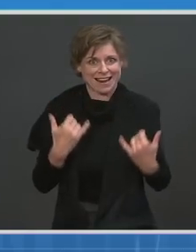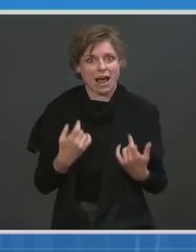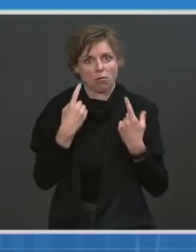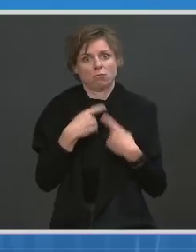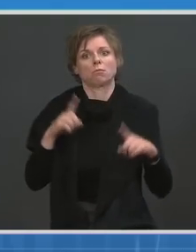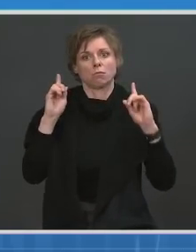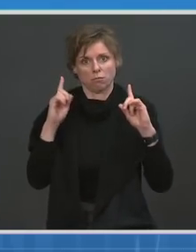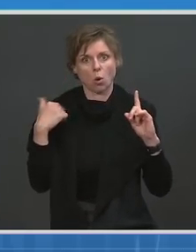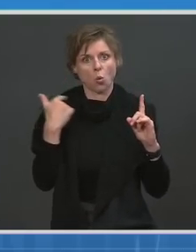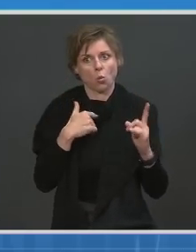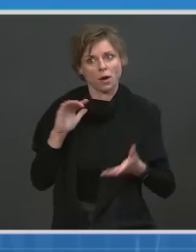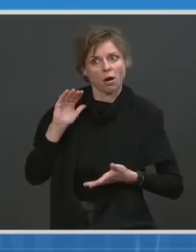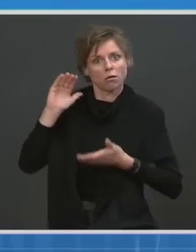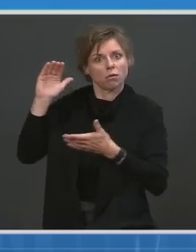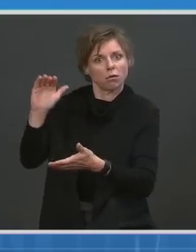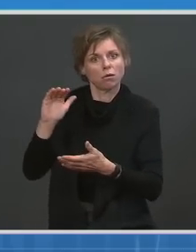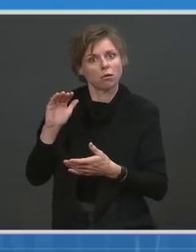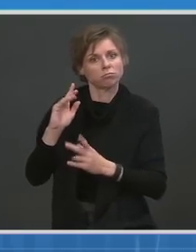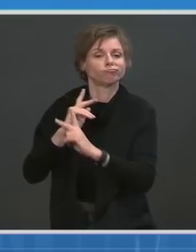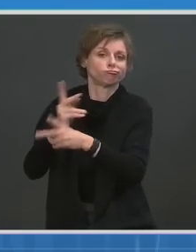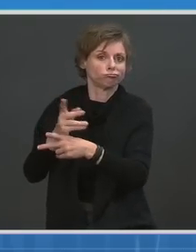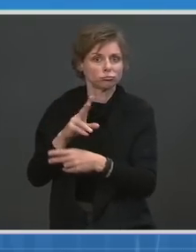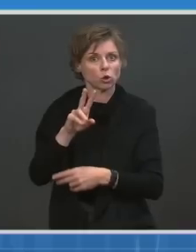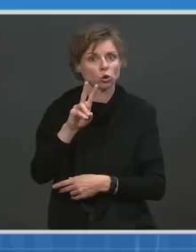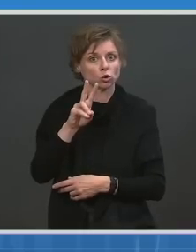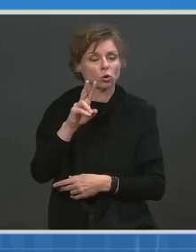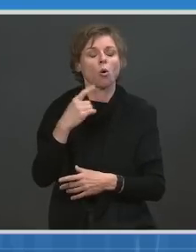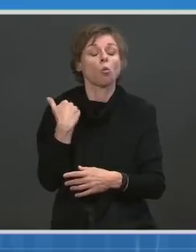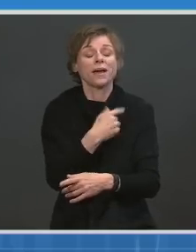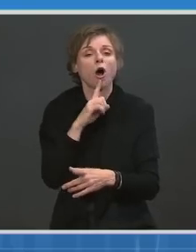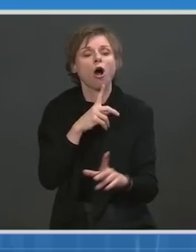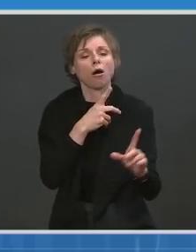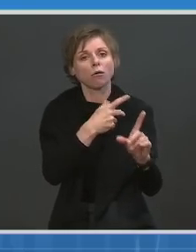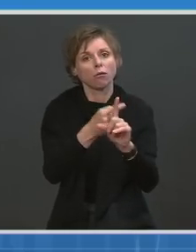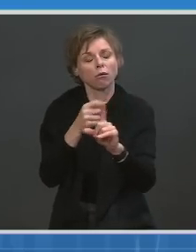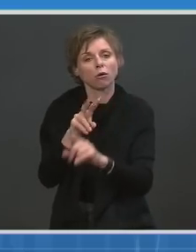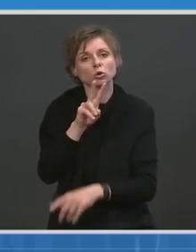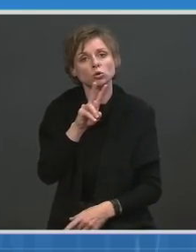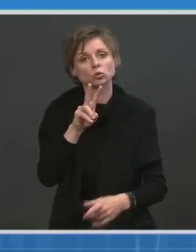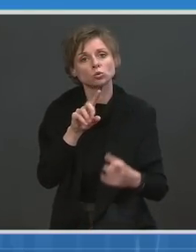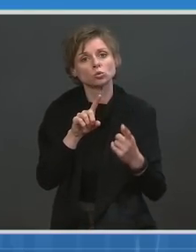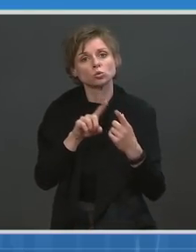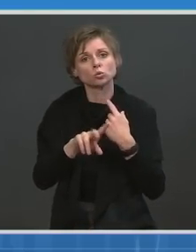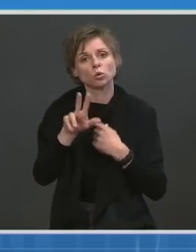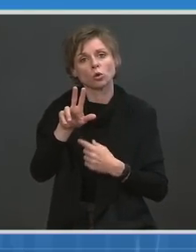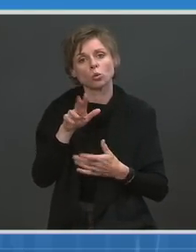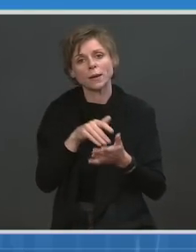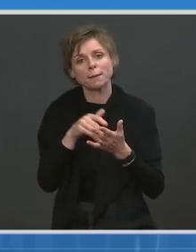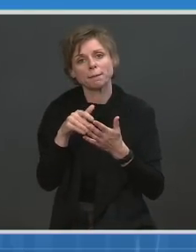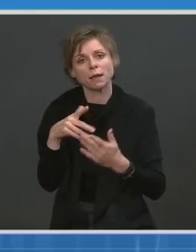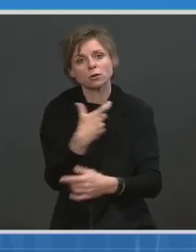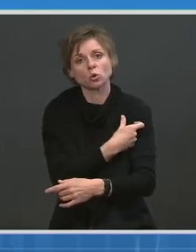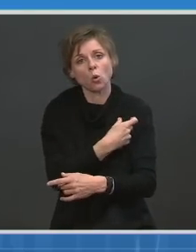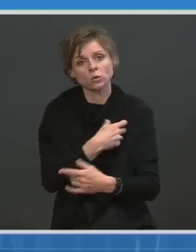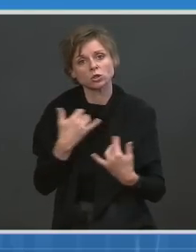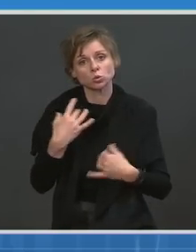between 2 and 3 million doses a day. If there were a dramatic shortage, I think that's something that you would want to consider,